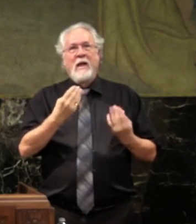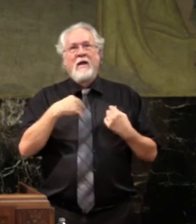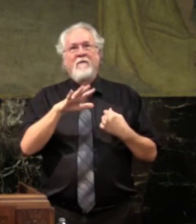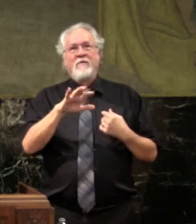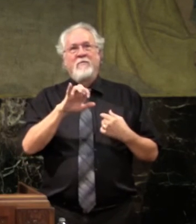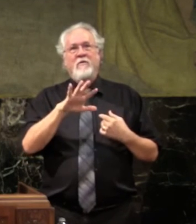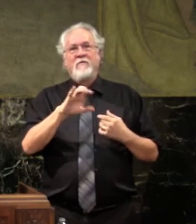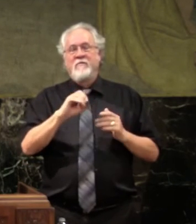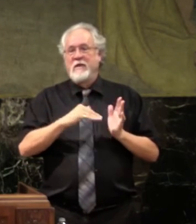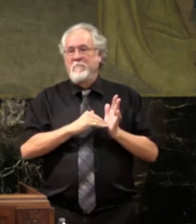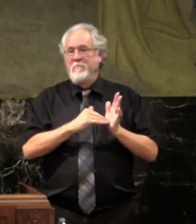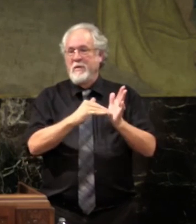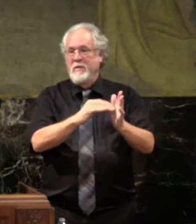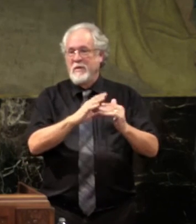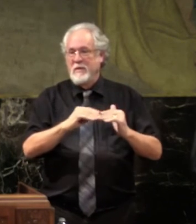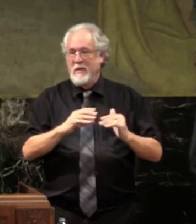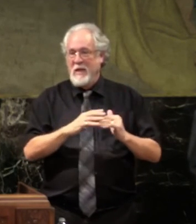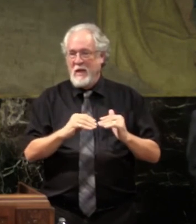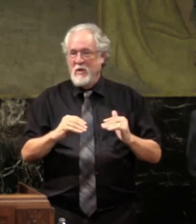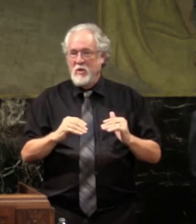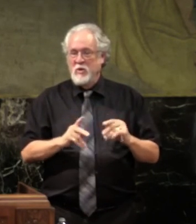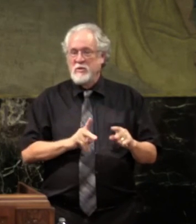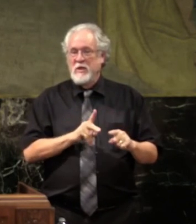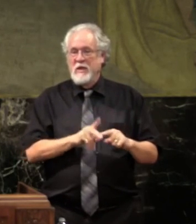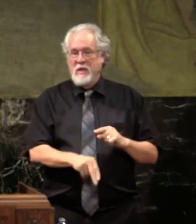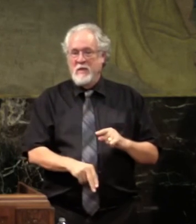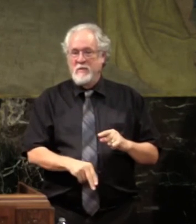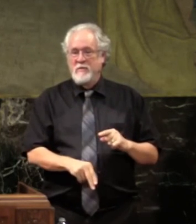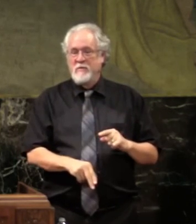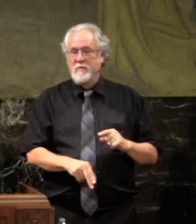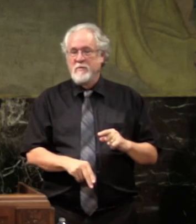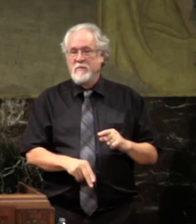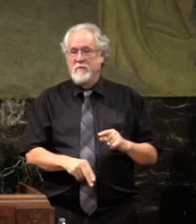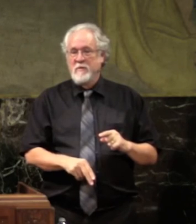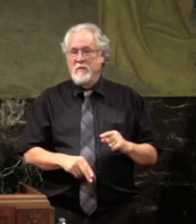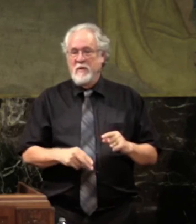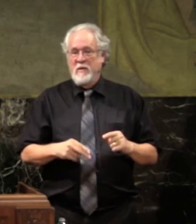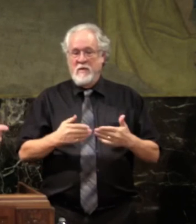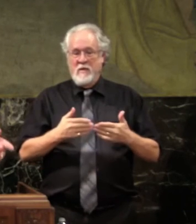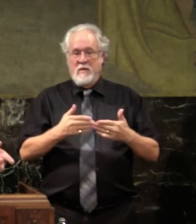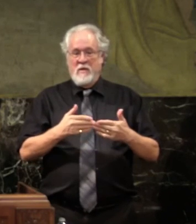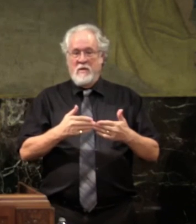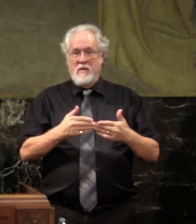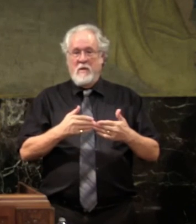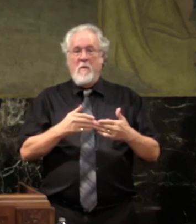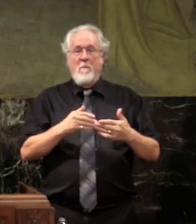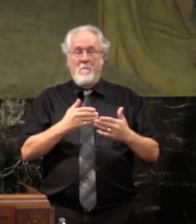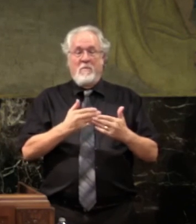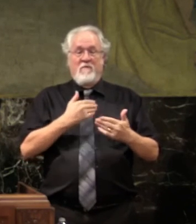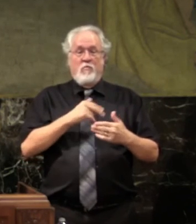dollars that that was cut by me before we got to the 313 million last week and